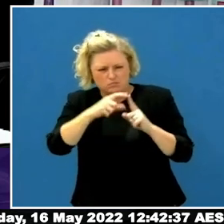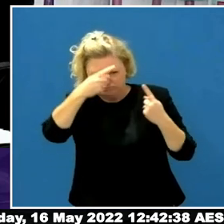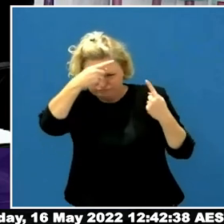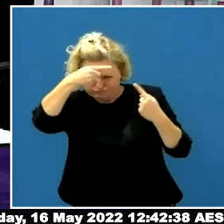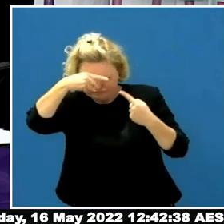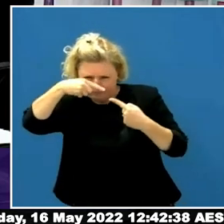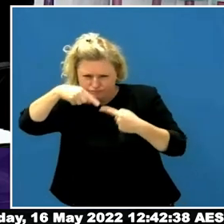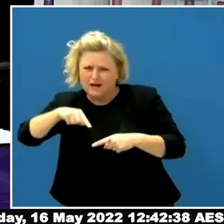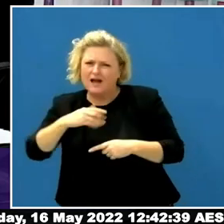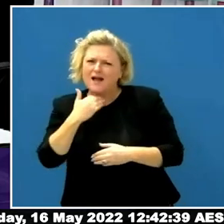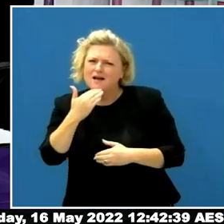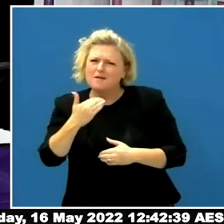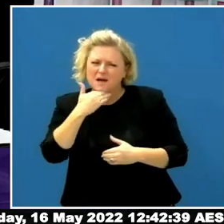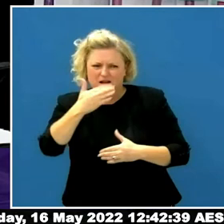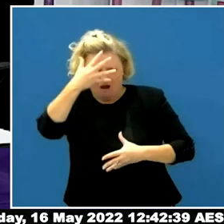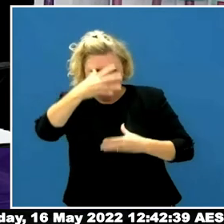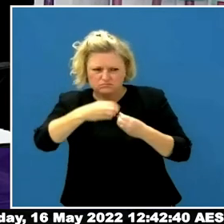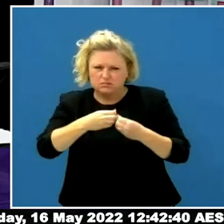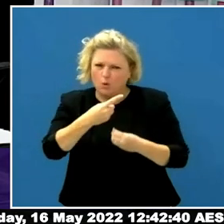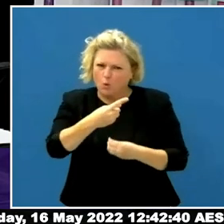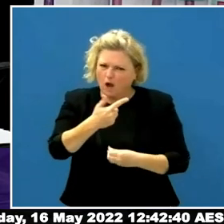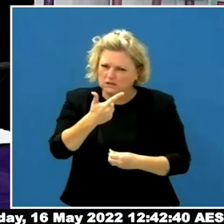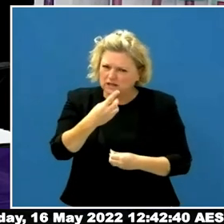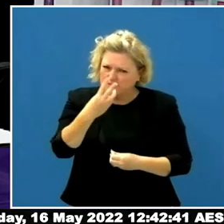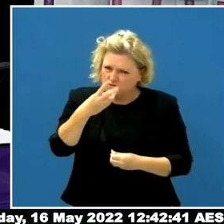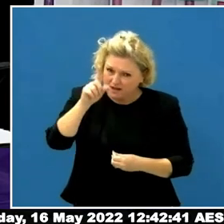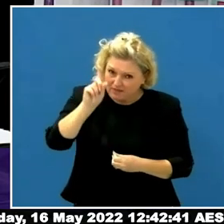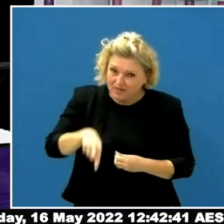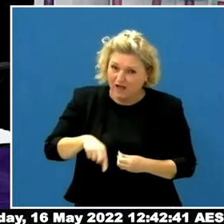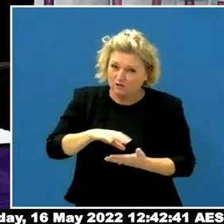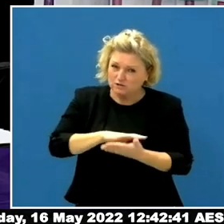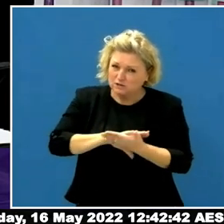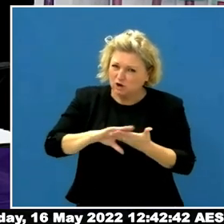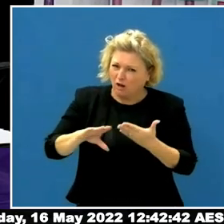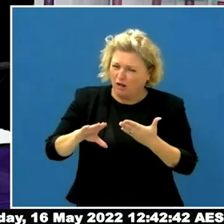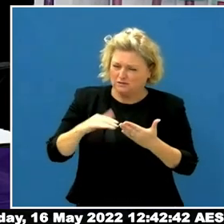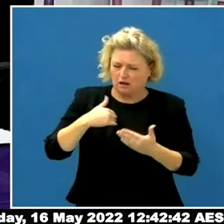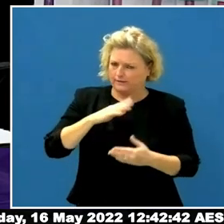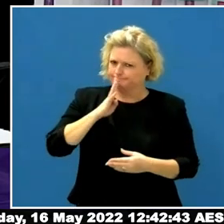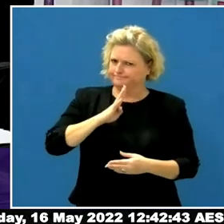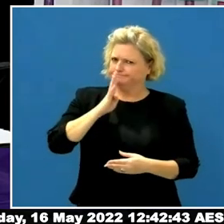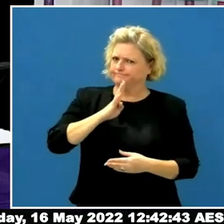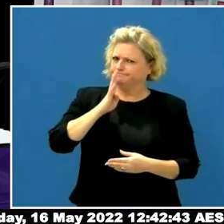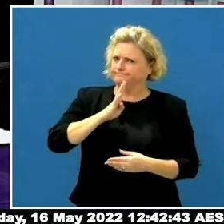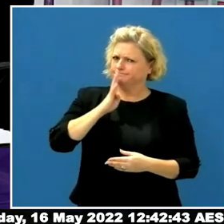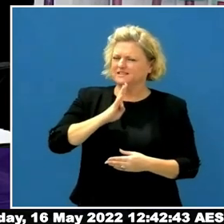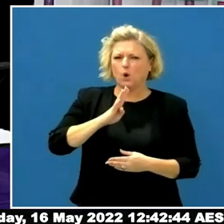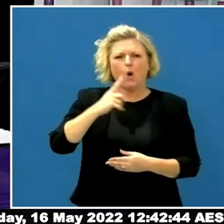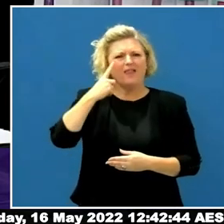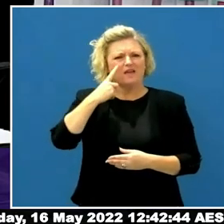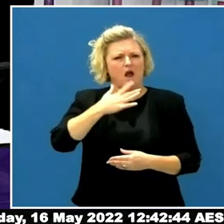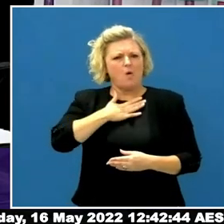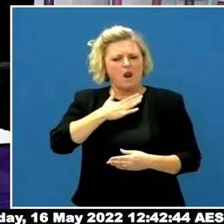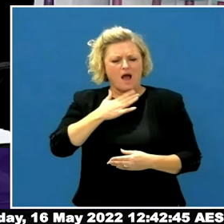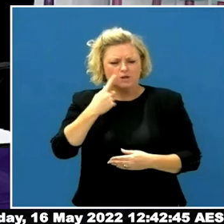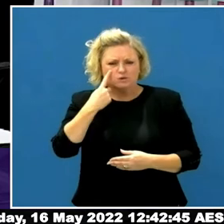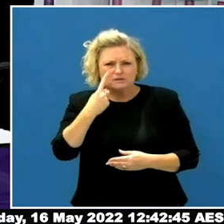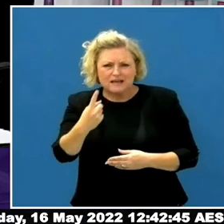So there's I think a number of things that need to be worked out, just the relationship between these various events.